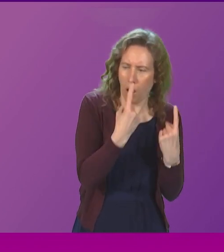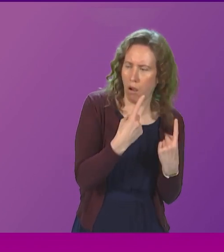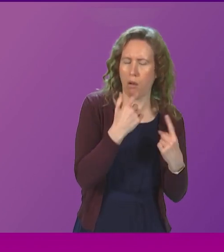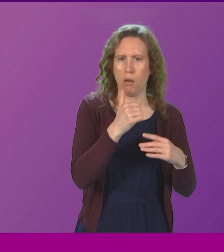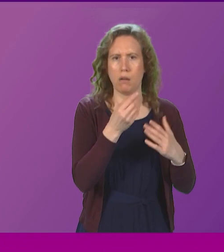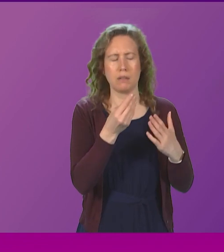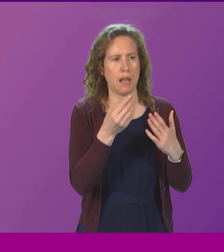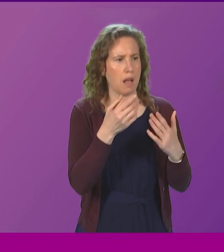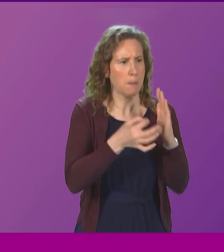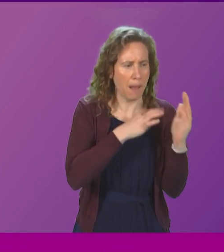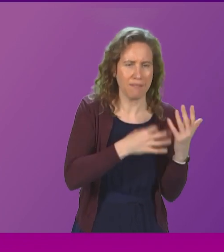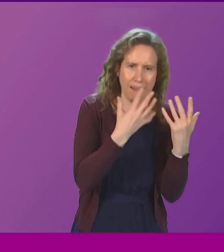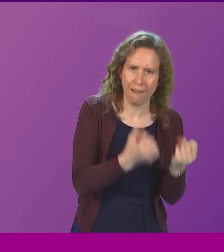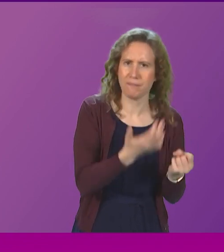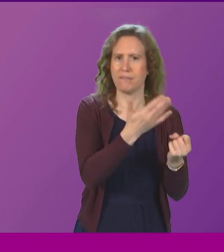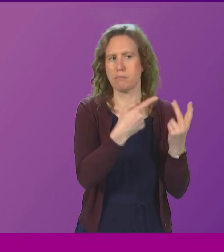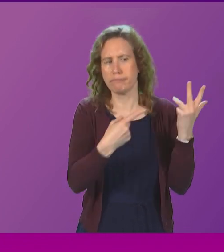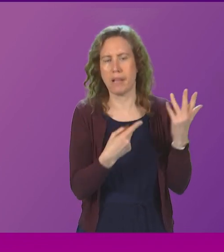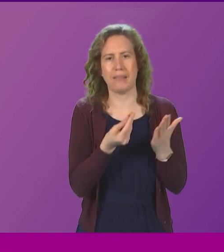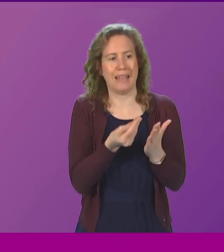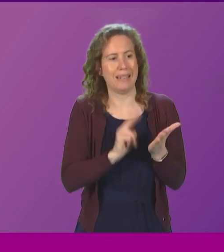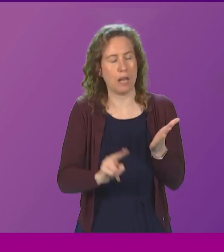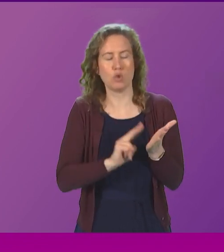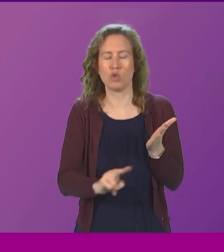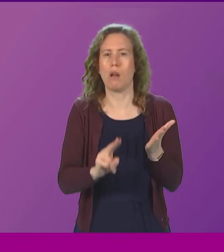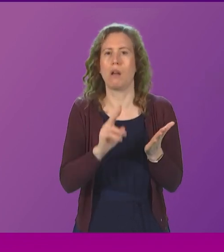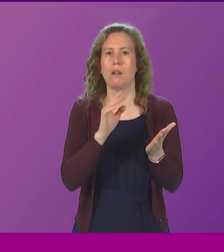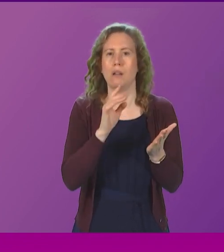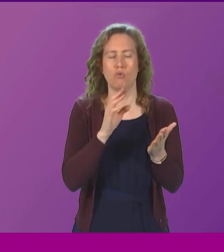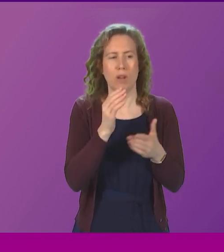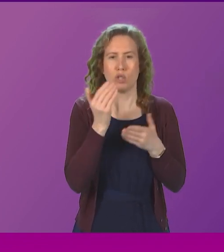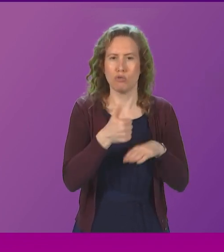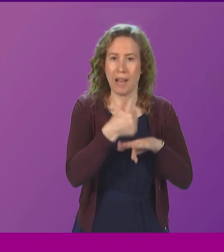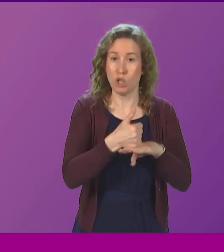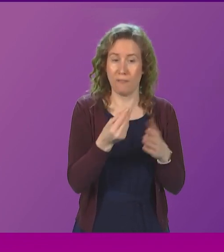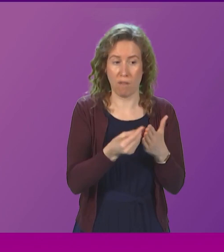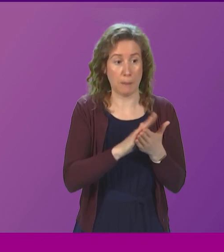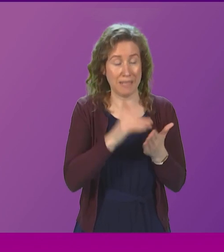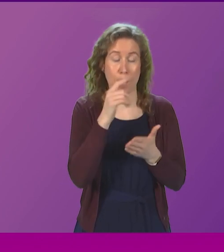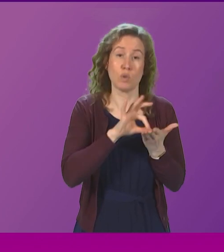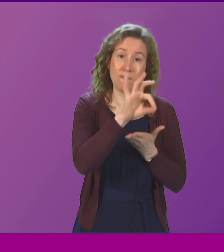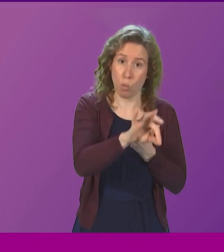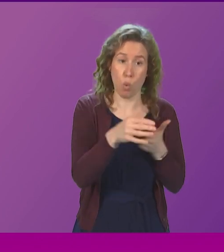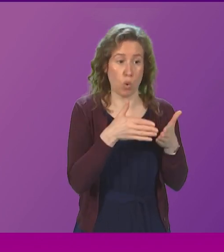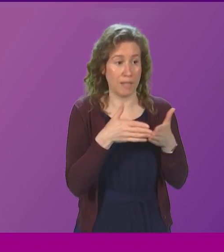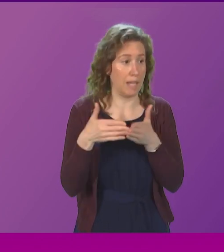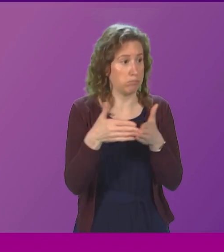fund, which has helped to support the purchase of RV Coast Explorer. There are lots of lessons for us to learn.